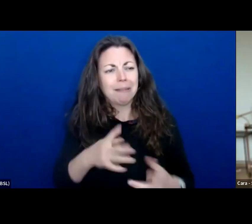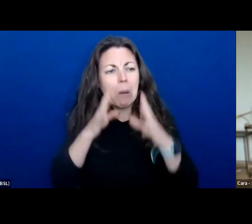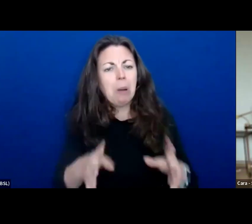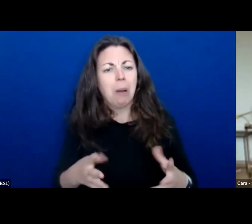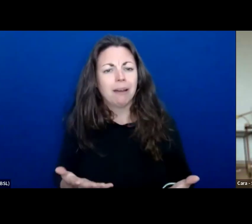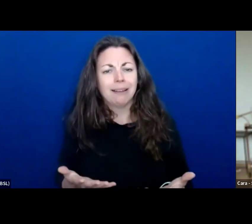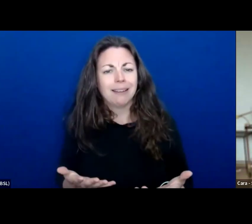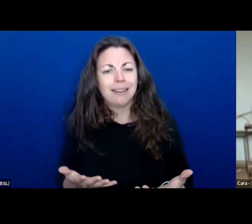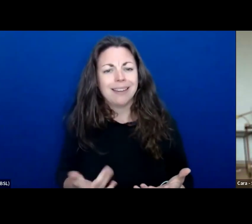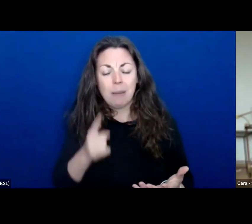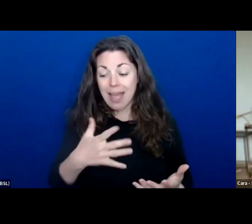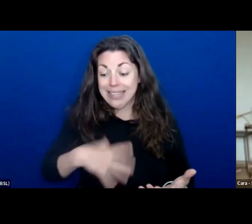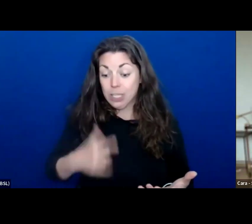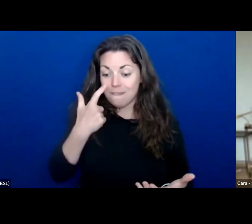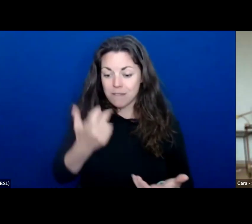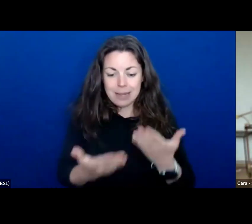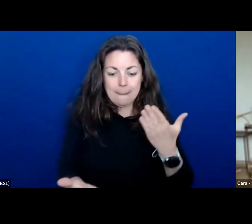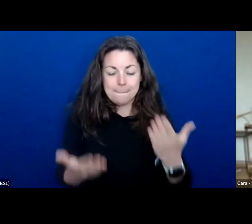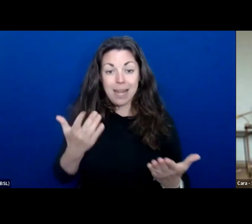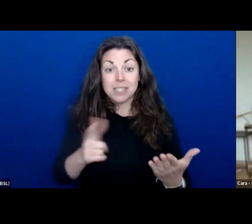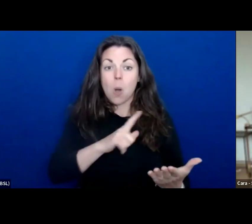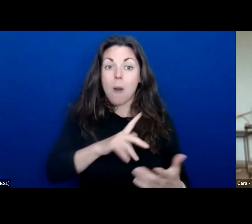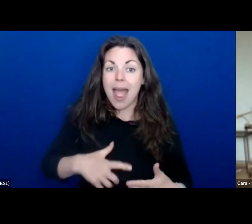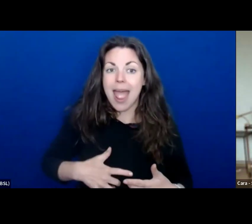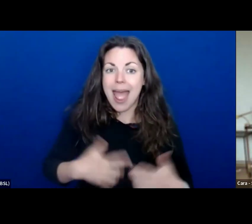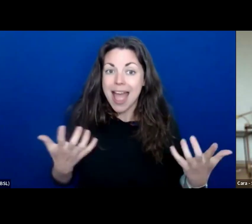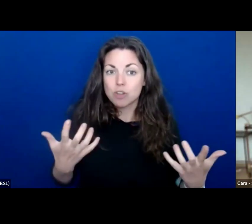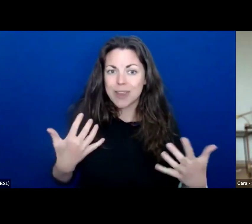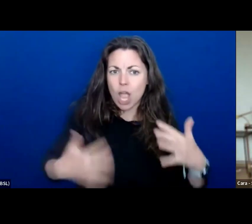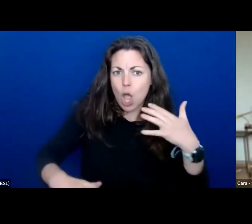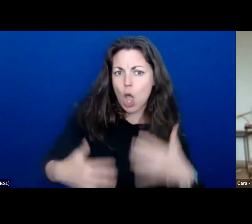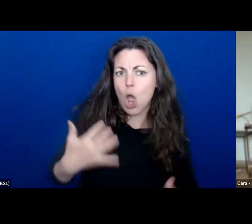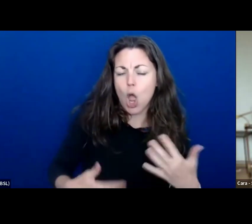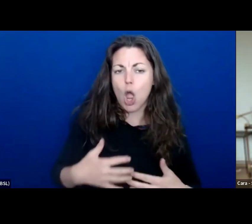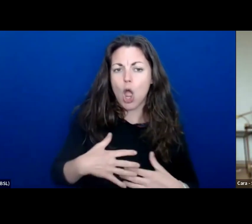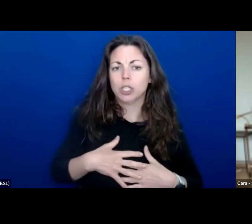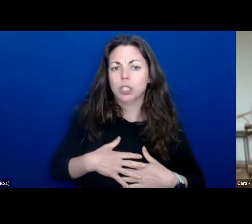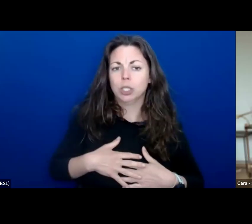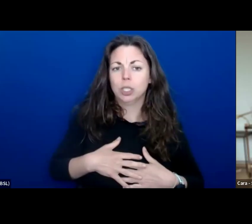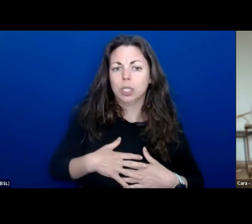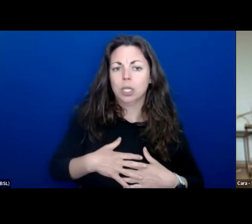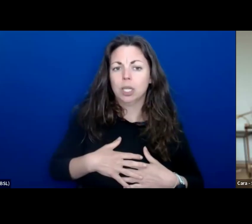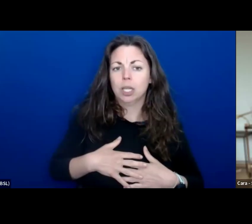and find that balance. 'Cause when I'm angry and when I'm hurt, I know that that's actually hurting my body physically.